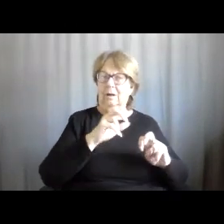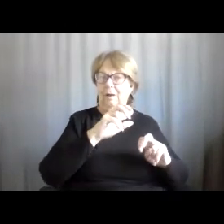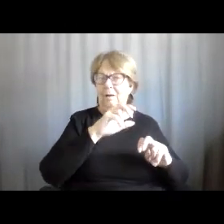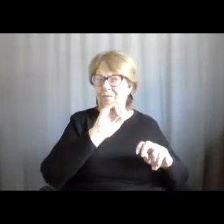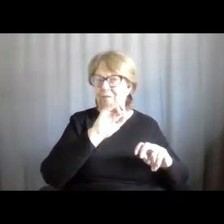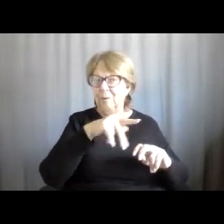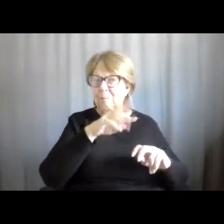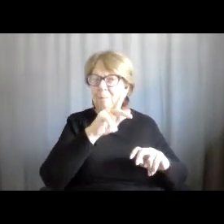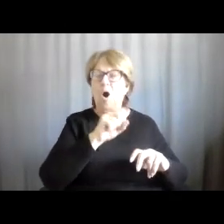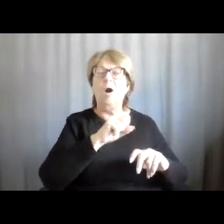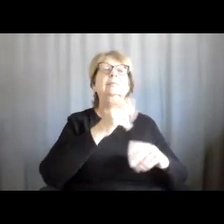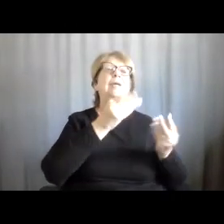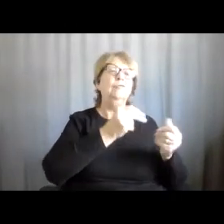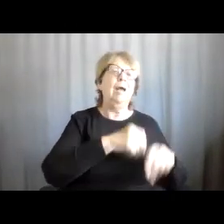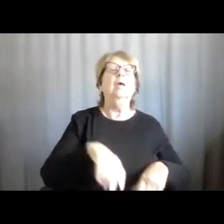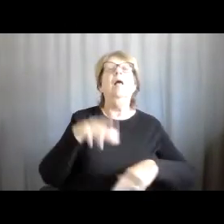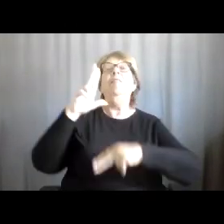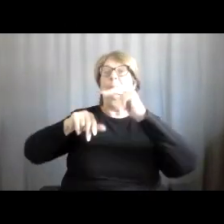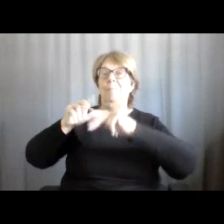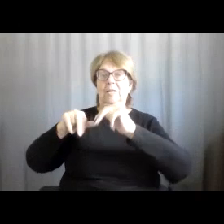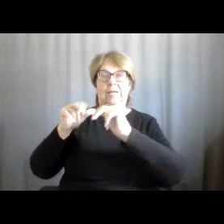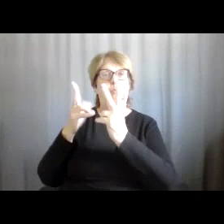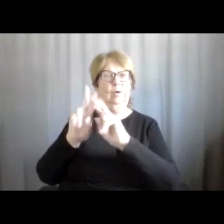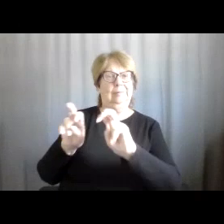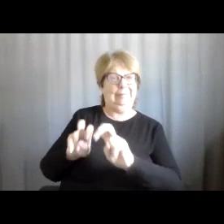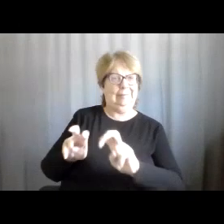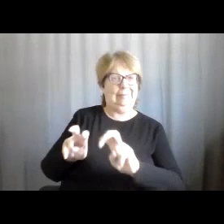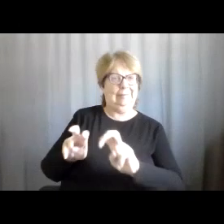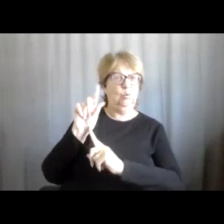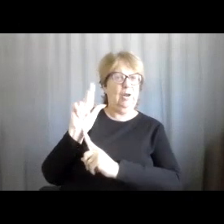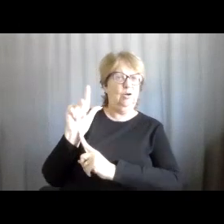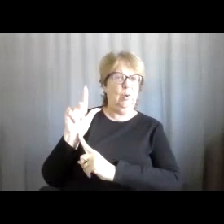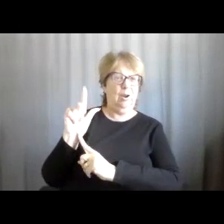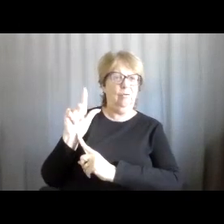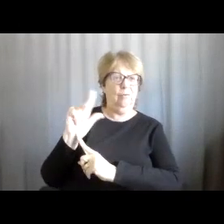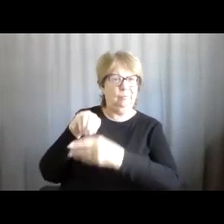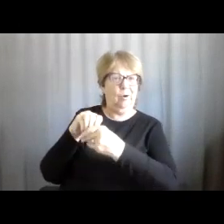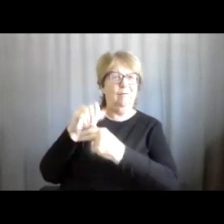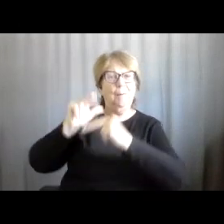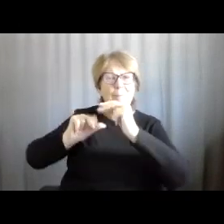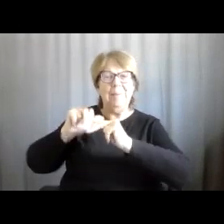assessed in 2023 as part of a facility condition assessment. [Roby Poche (DES)] This is a team of